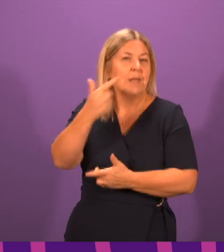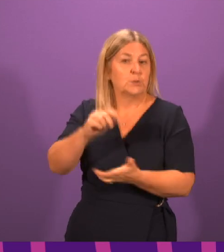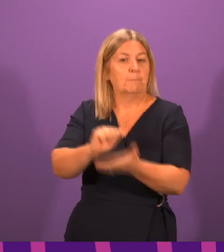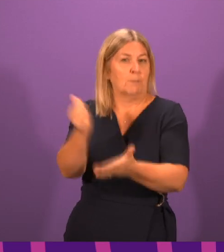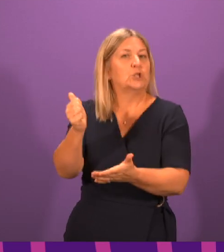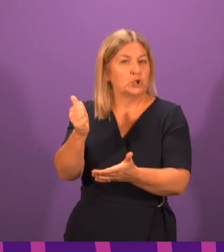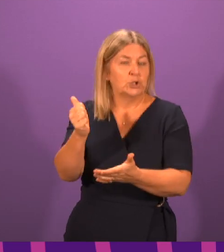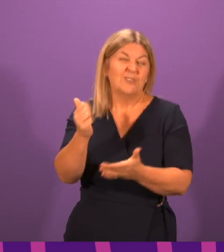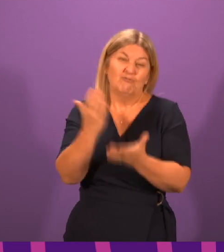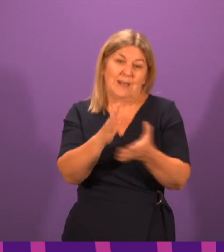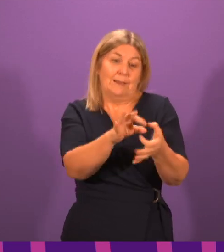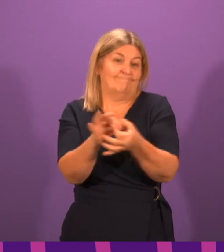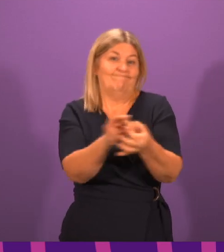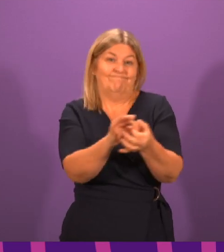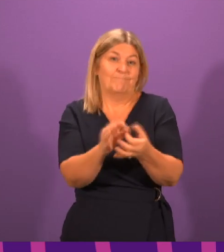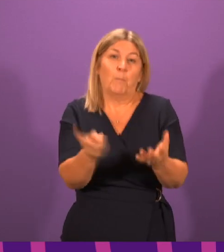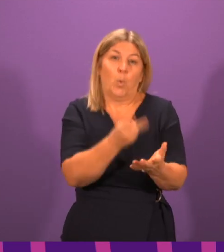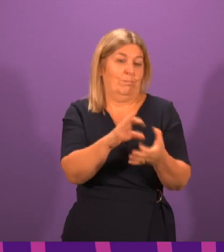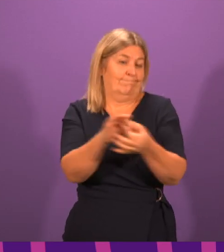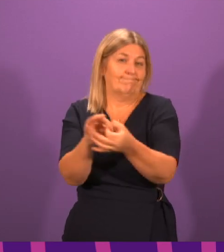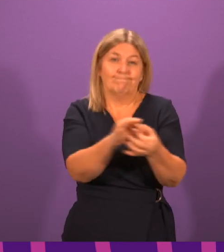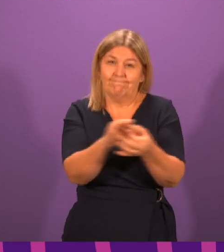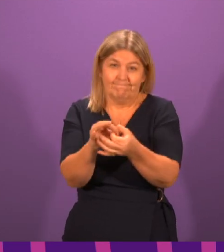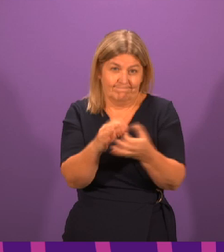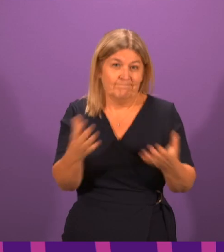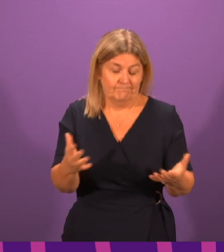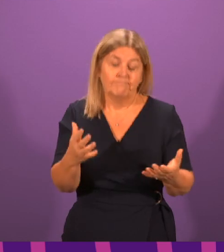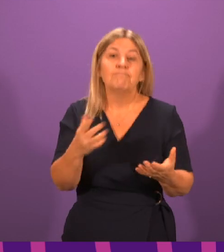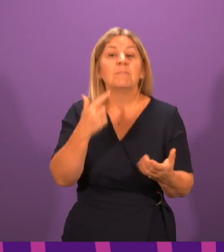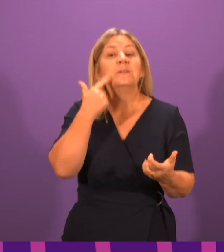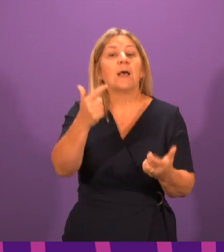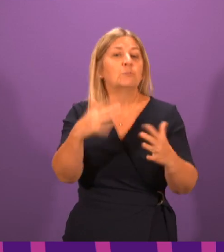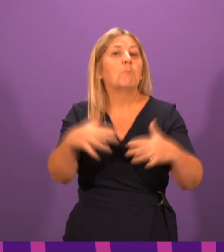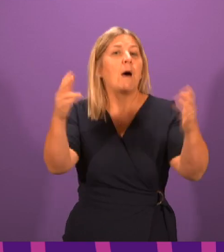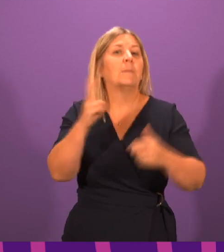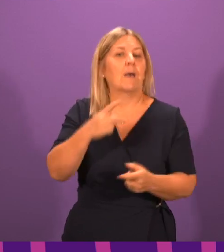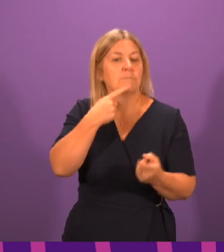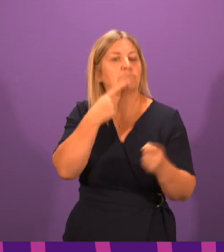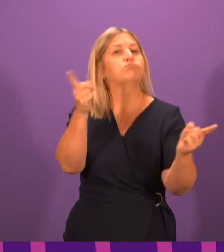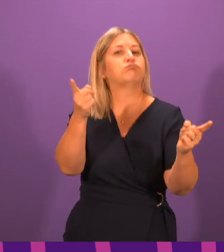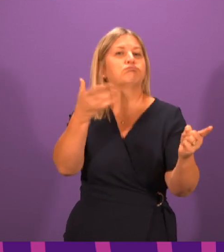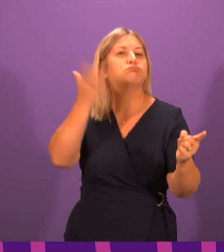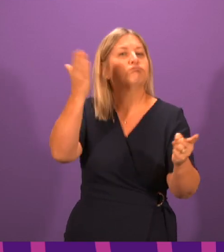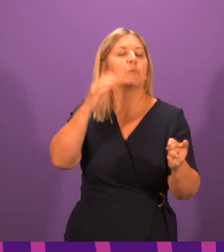They are interconnected and interdependent. I will return to Parliament next week to set that out in more detail.